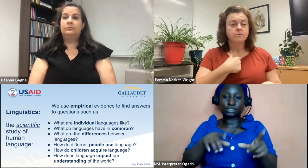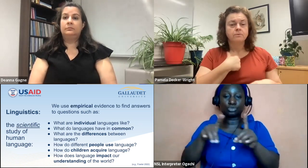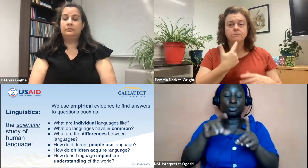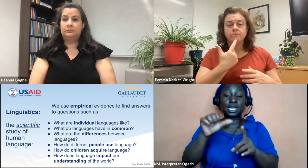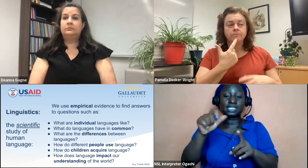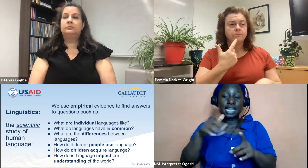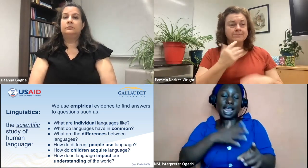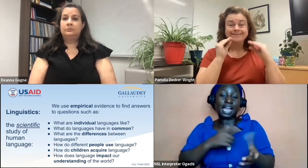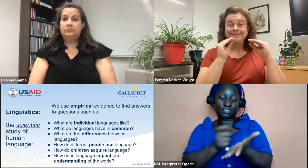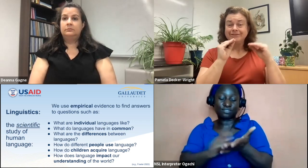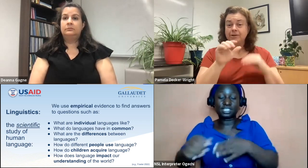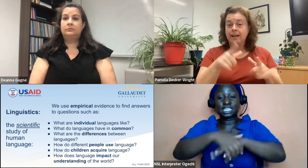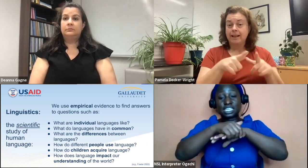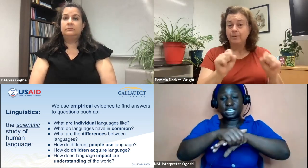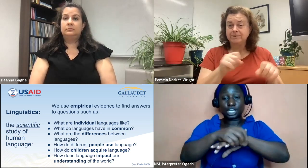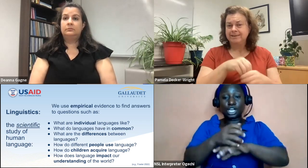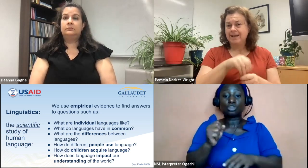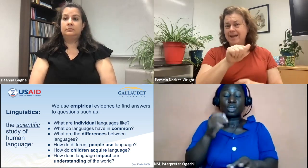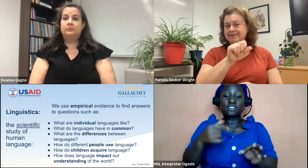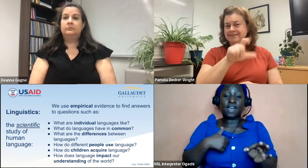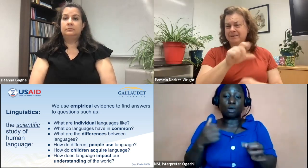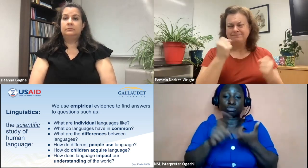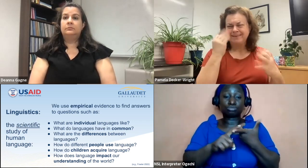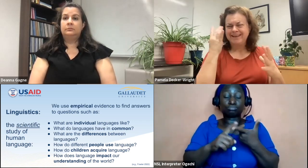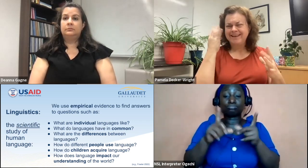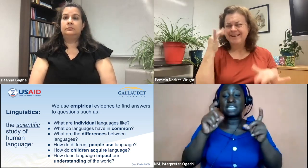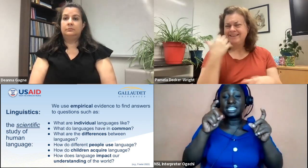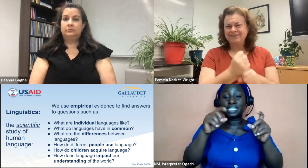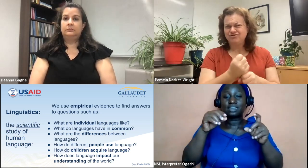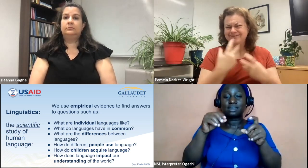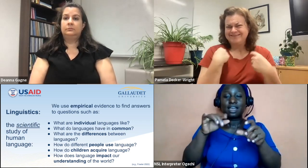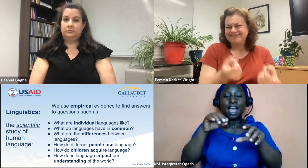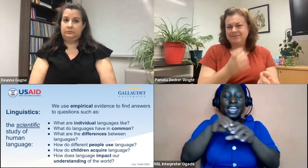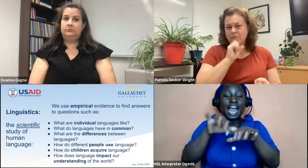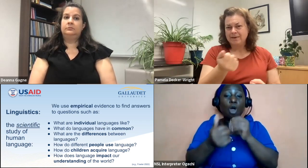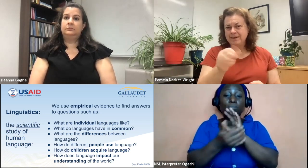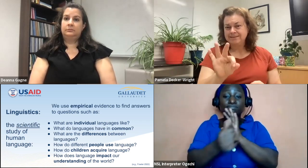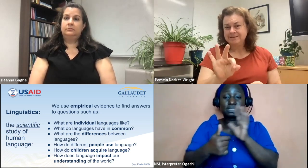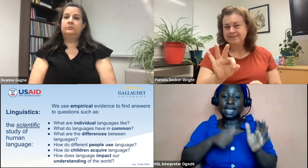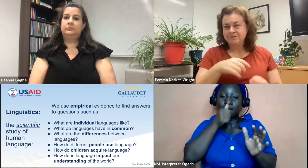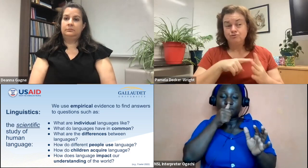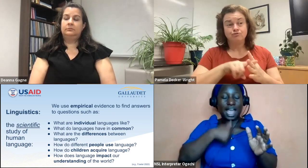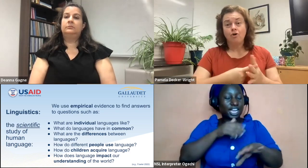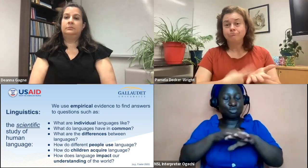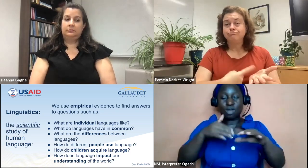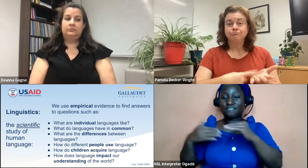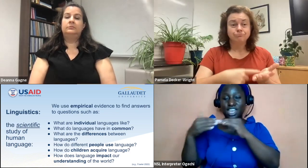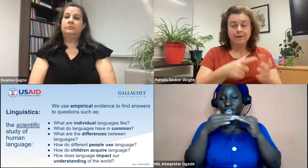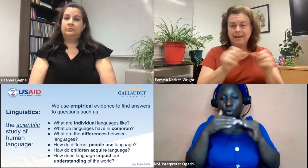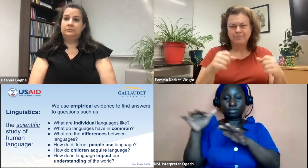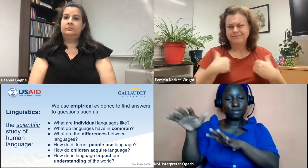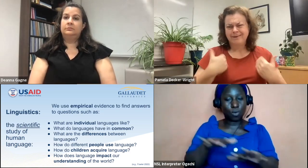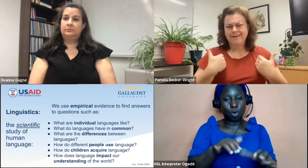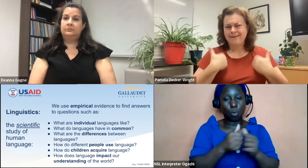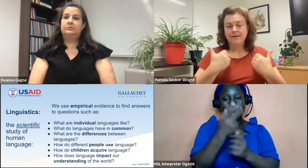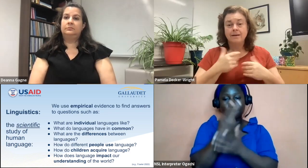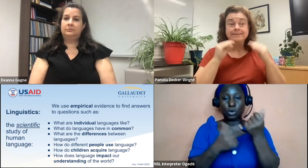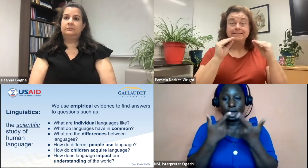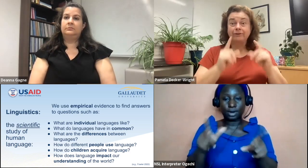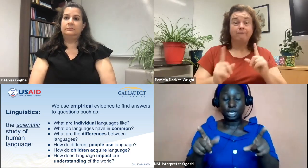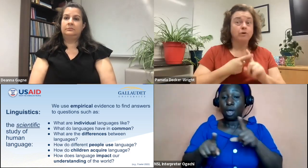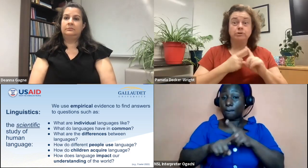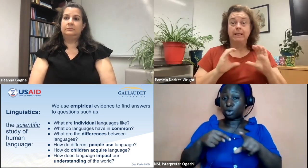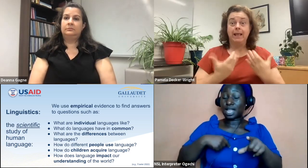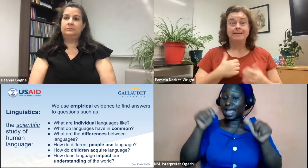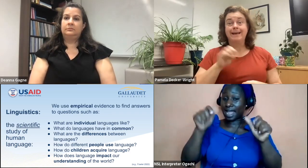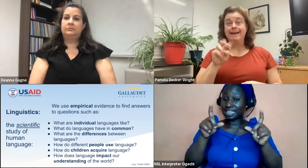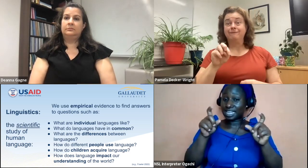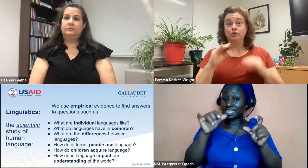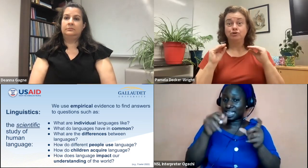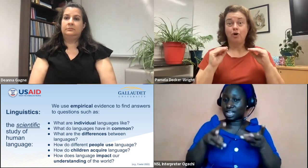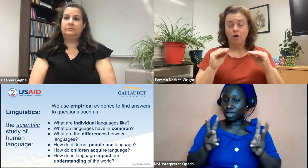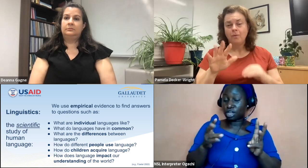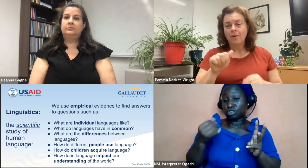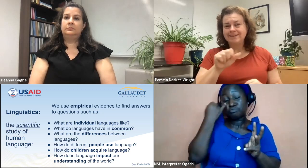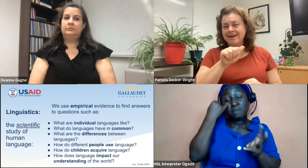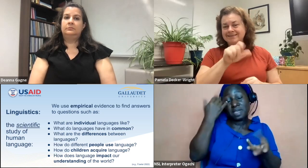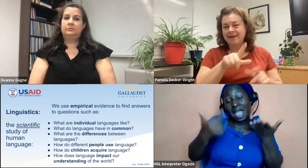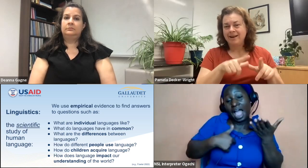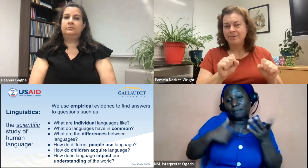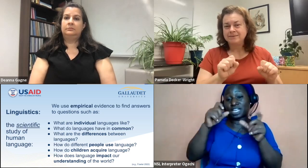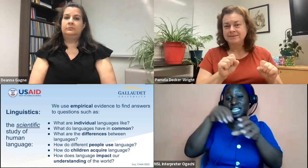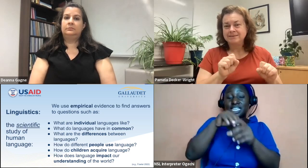but I might test that way. So if I were tested in Asl, and I've done that I've had Ted since the age of 19, and as the linguistic been involved with that. My very first class that I ever taught